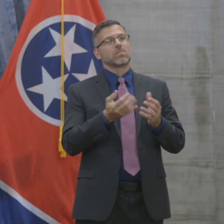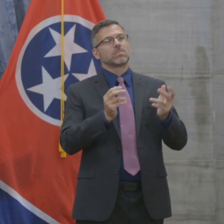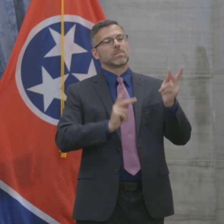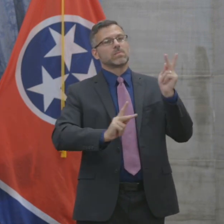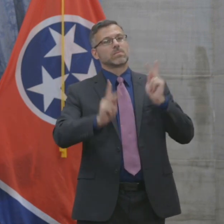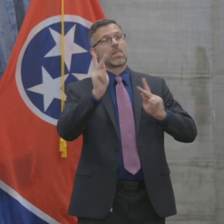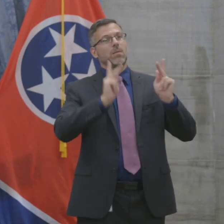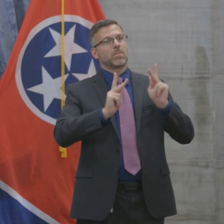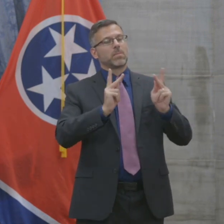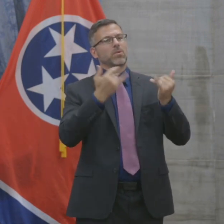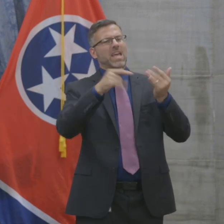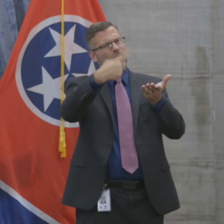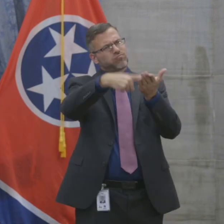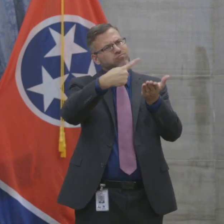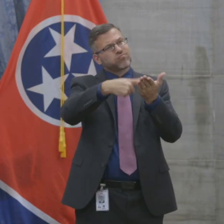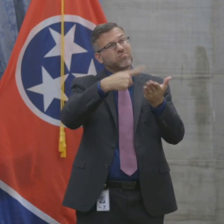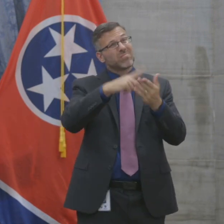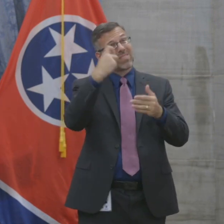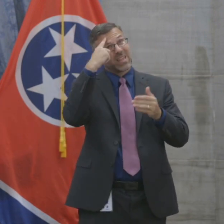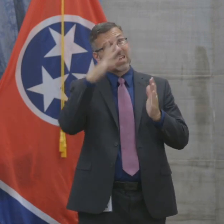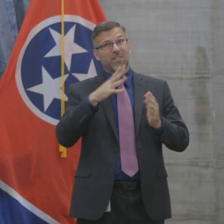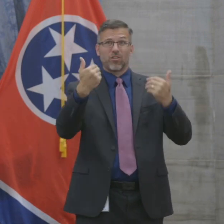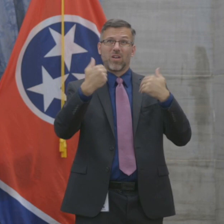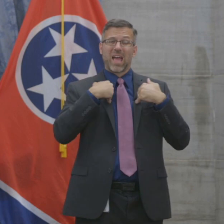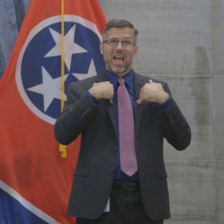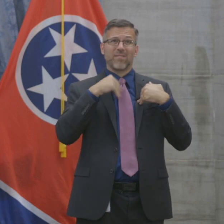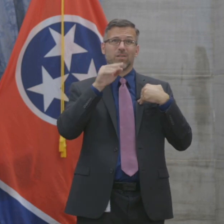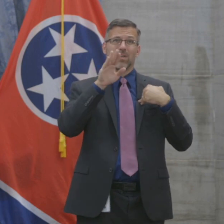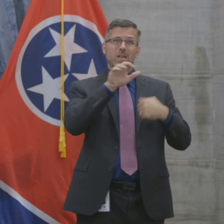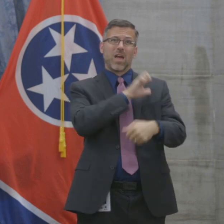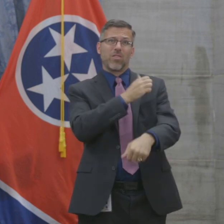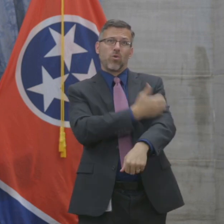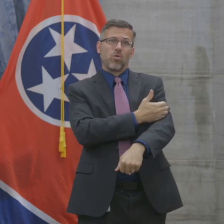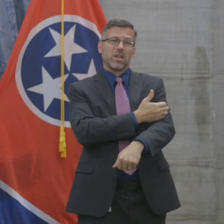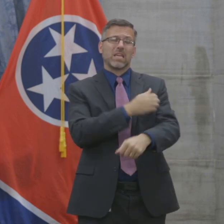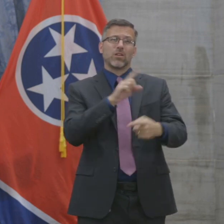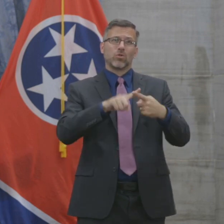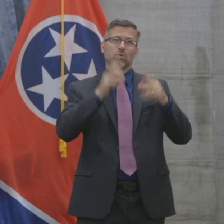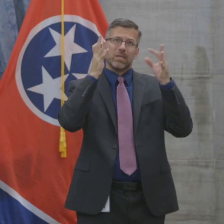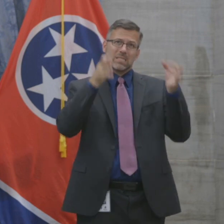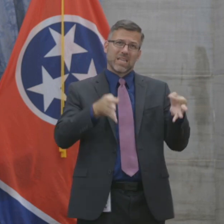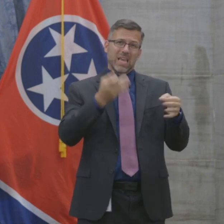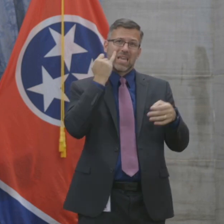perspective, anything that we can do to ensure that children who can have access to food and nutrition services gets access